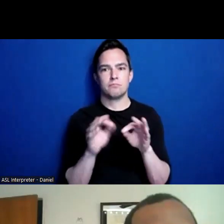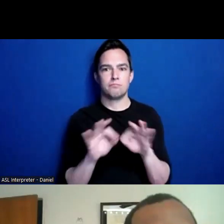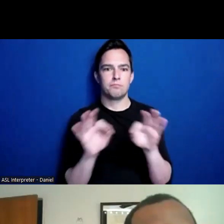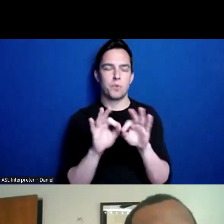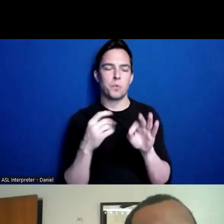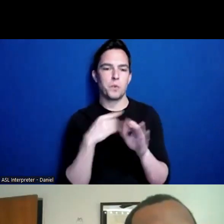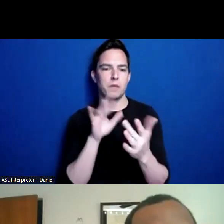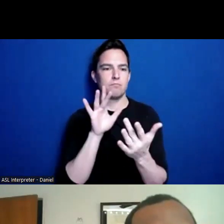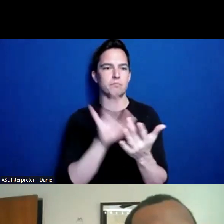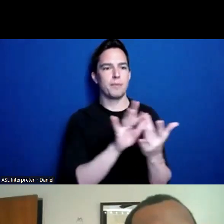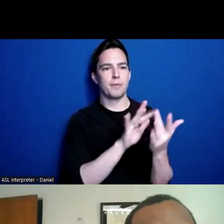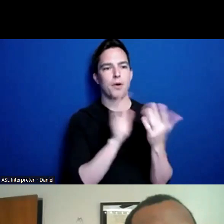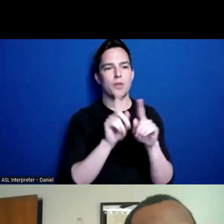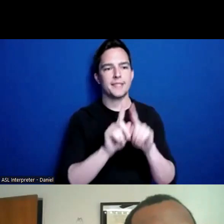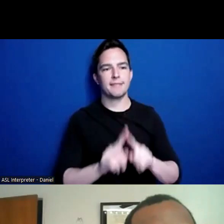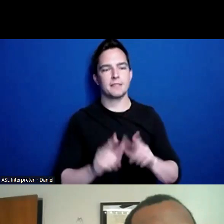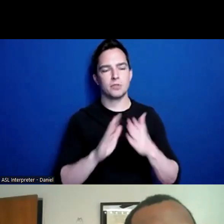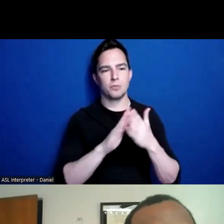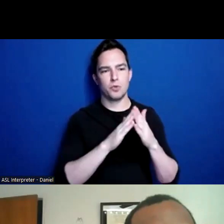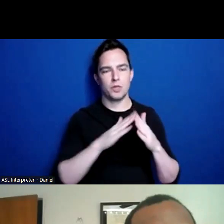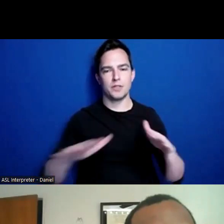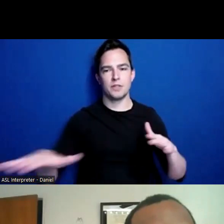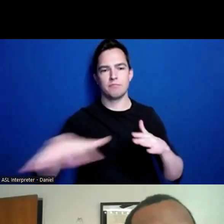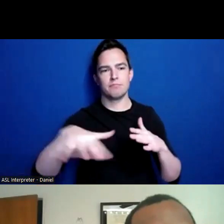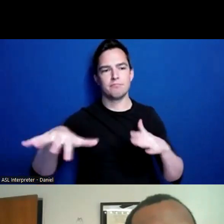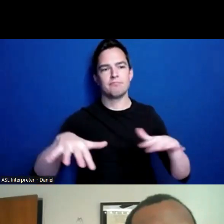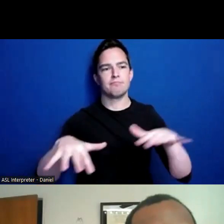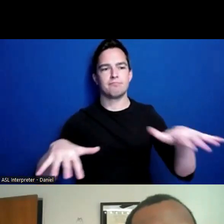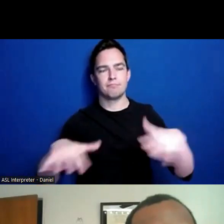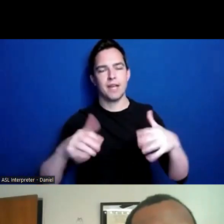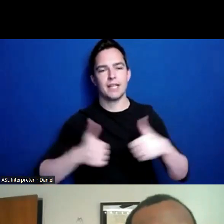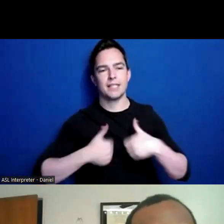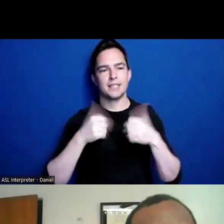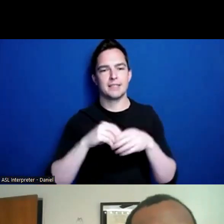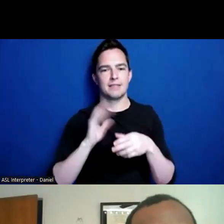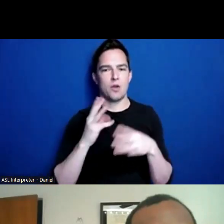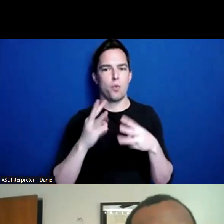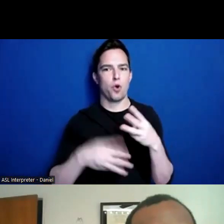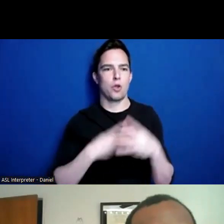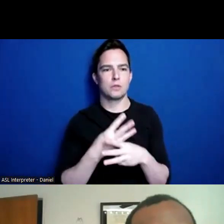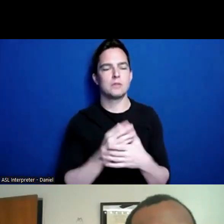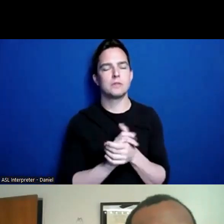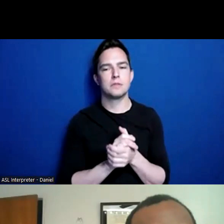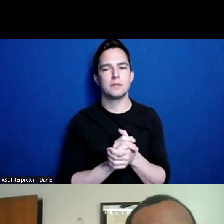different communities that exist within our world and hearing really diverse